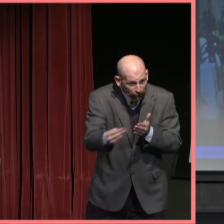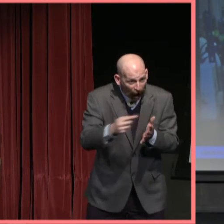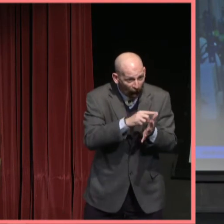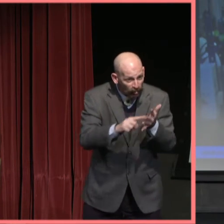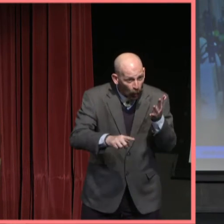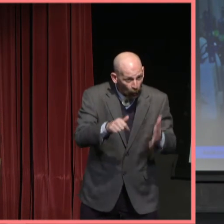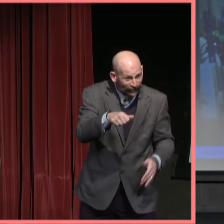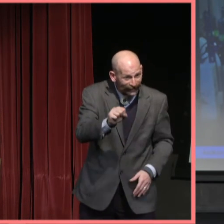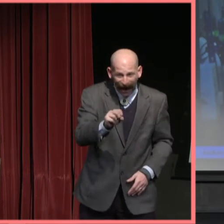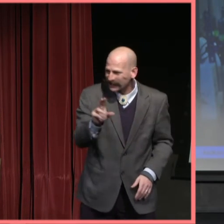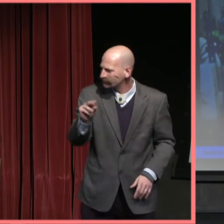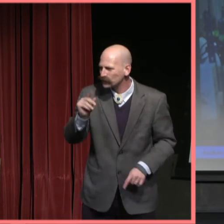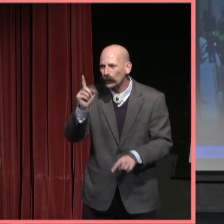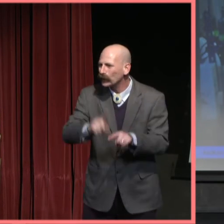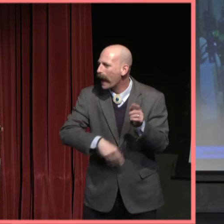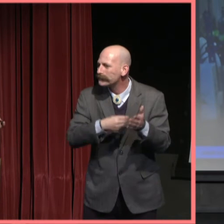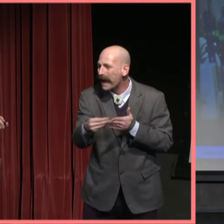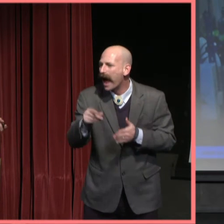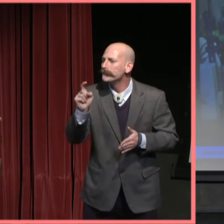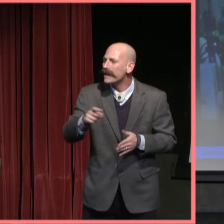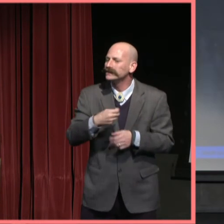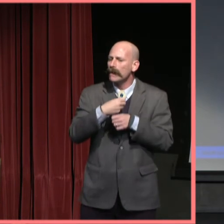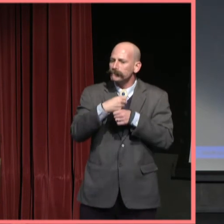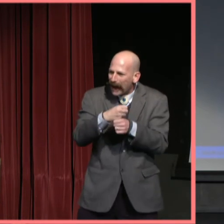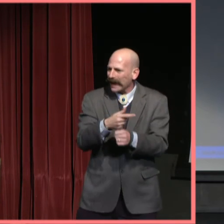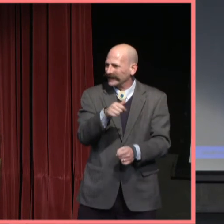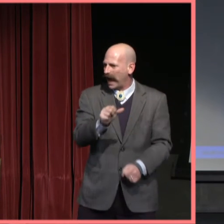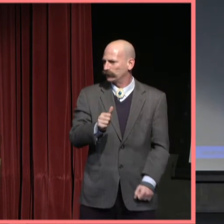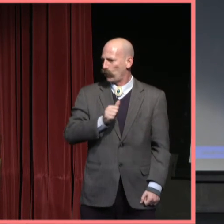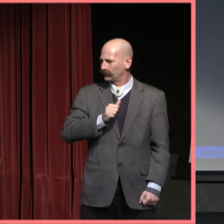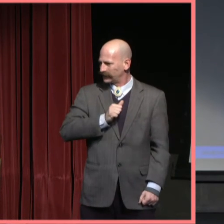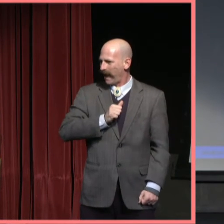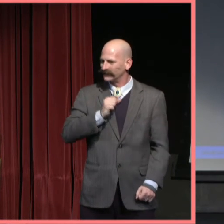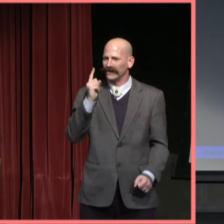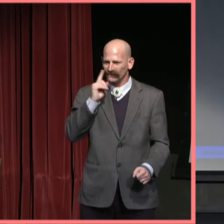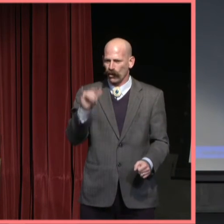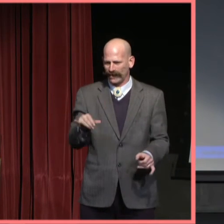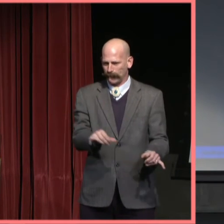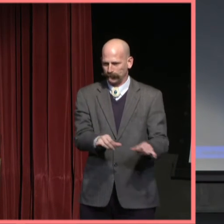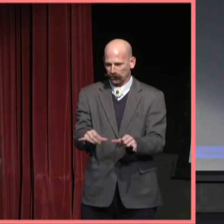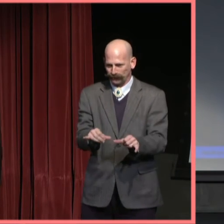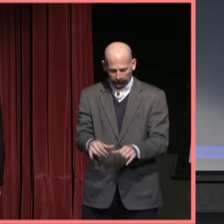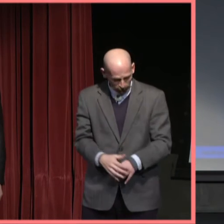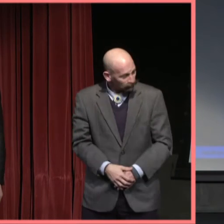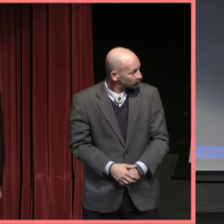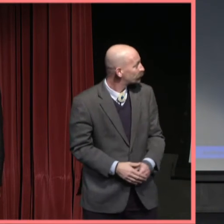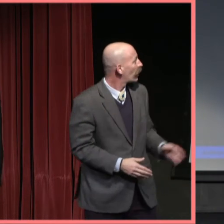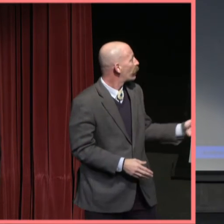industrial companies don't make these gases. And now I want to mention the GOLLUM program.